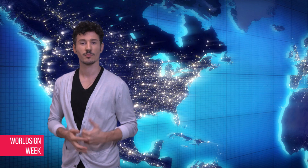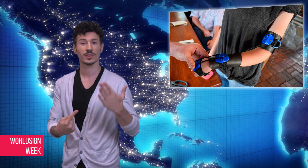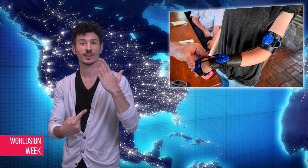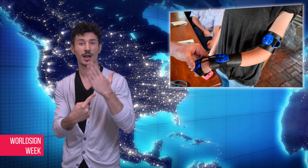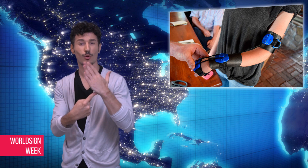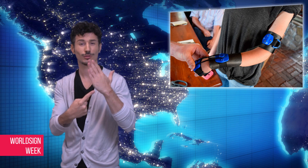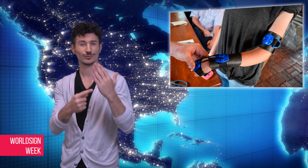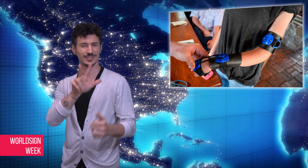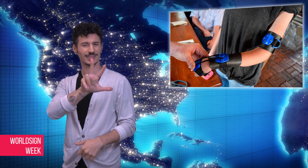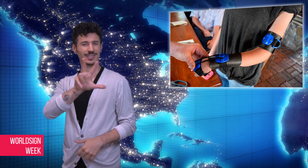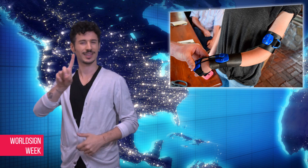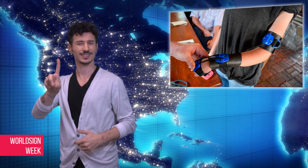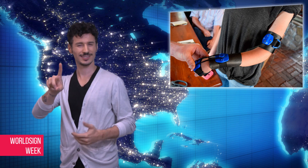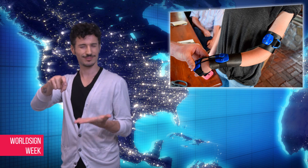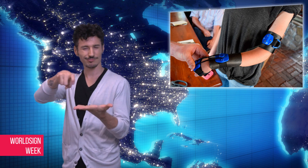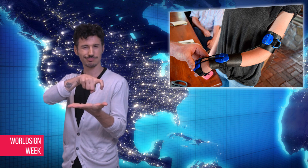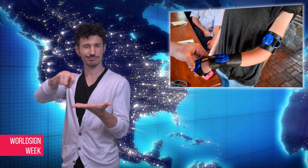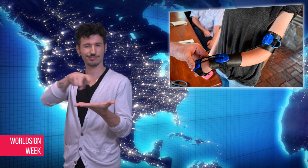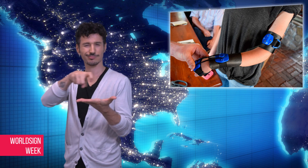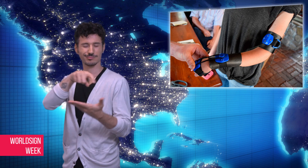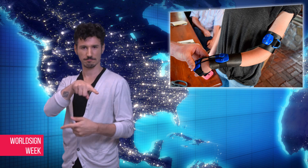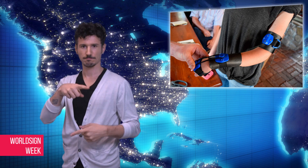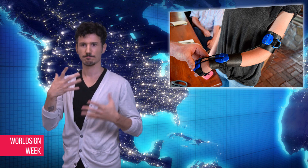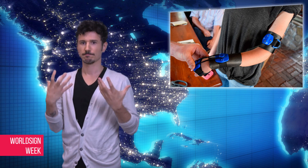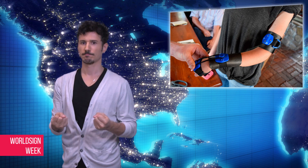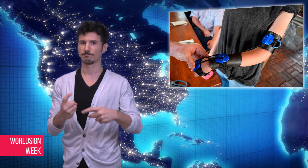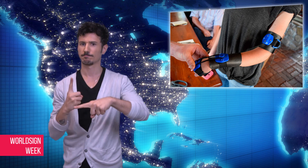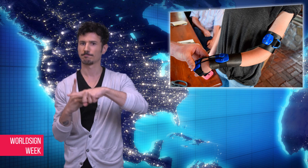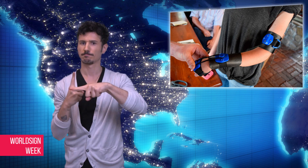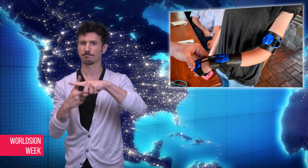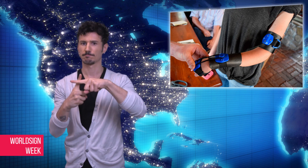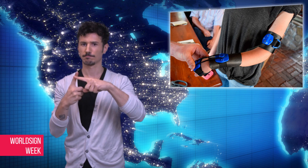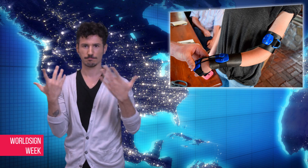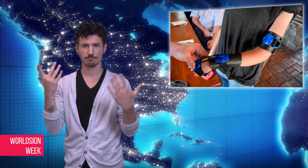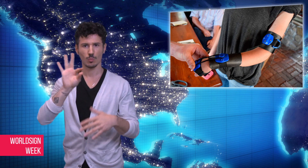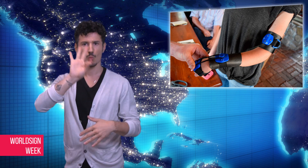The 3-D printing technology has proven to